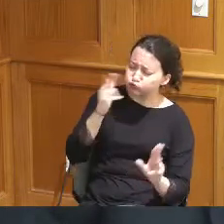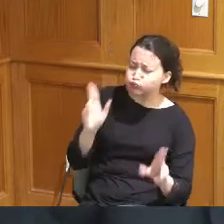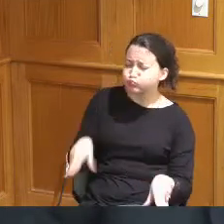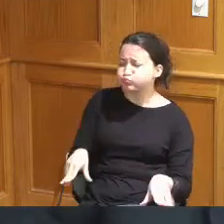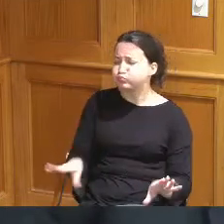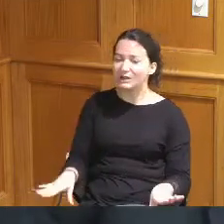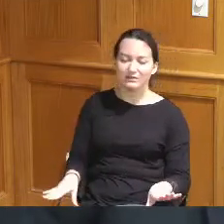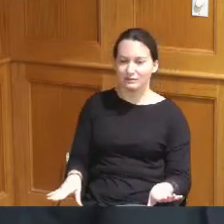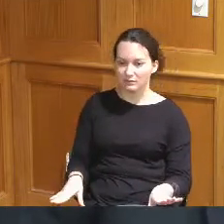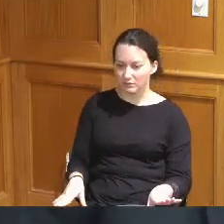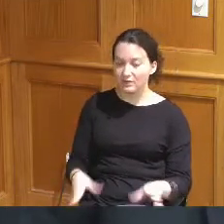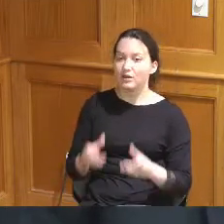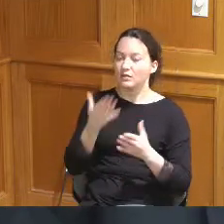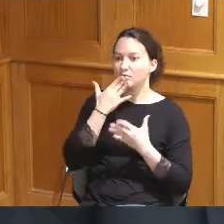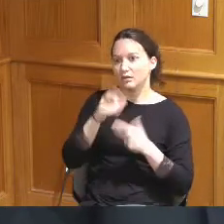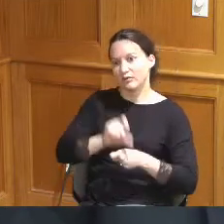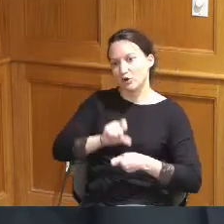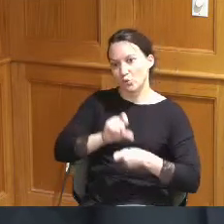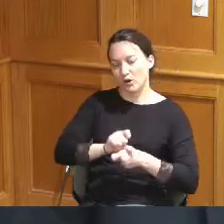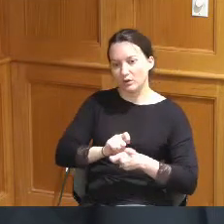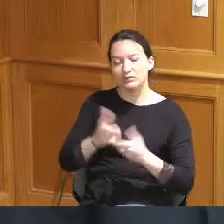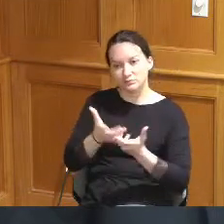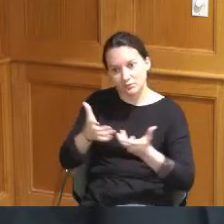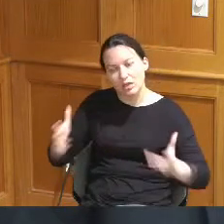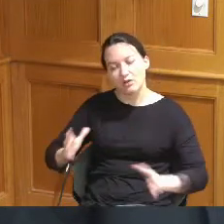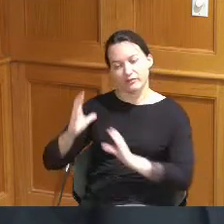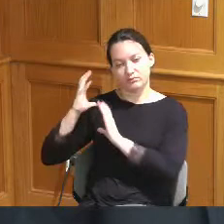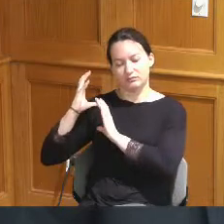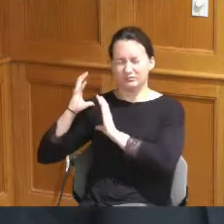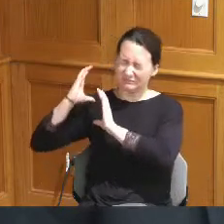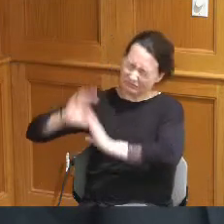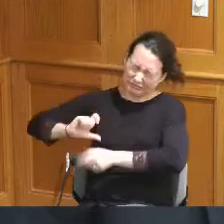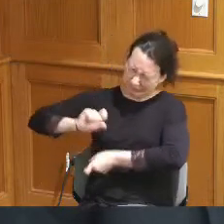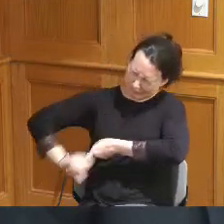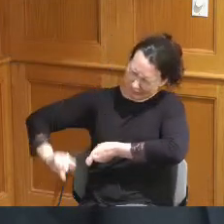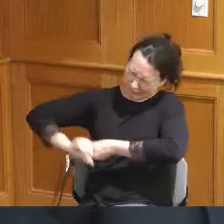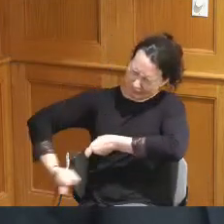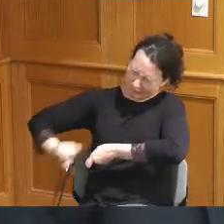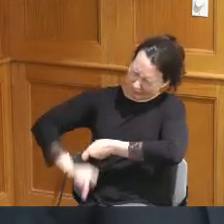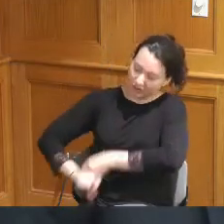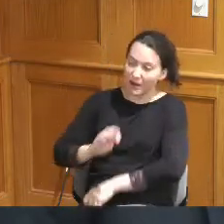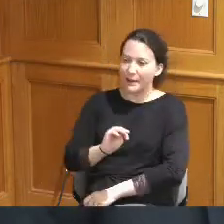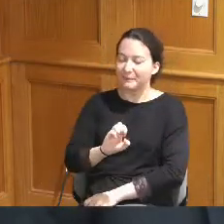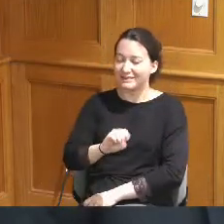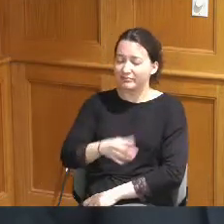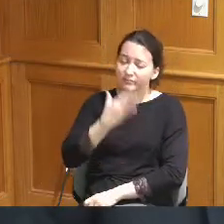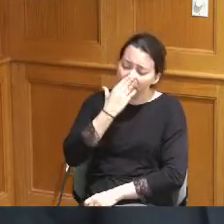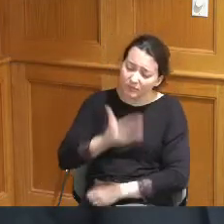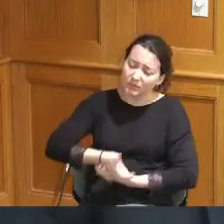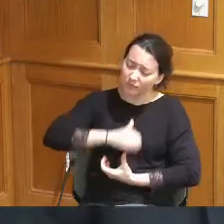that's been done on behalf of the county staff MSD appreciates collaboration looking forward to